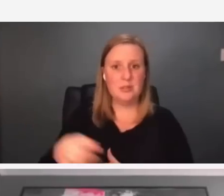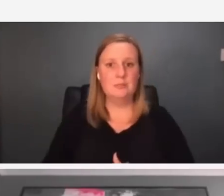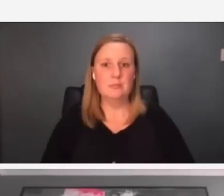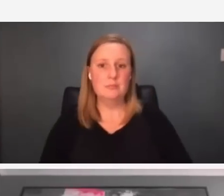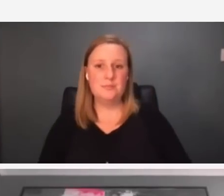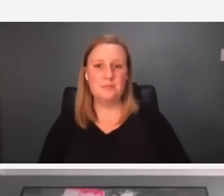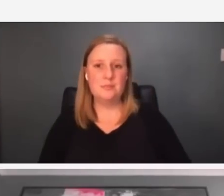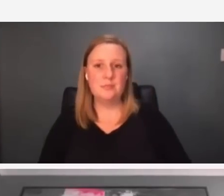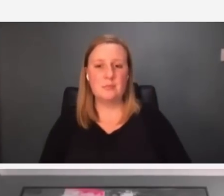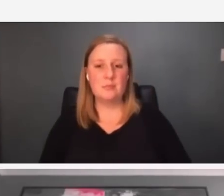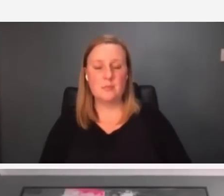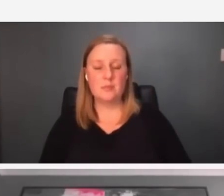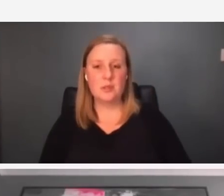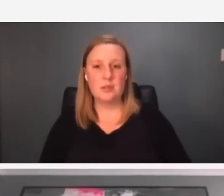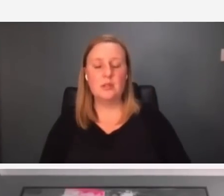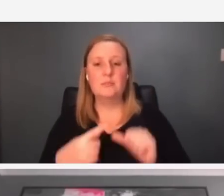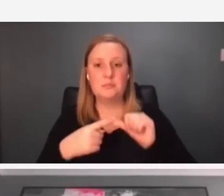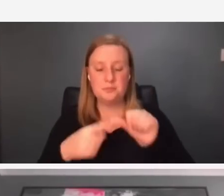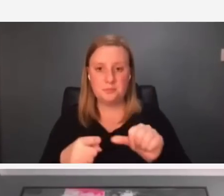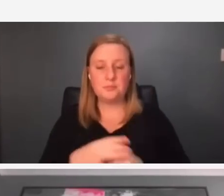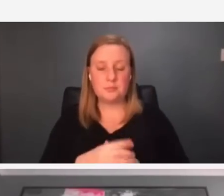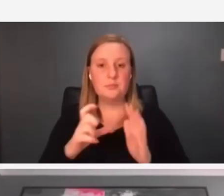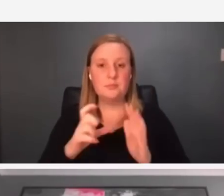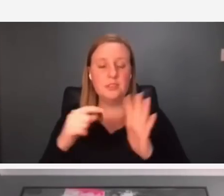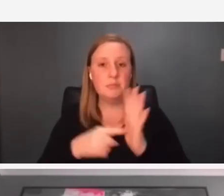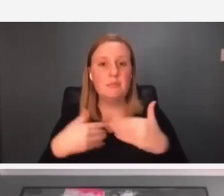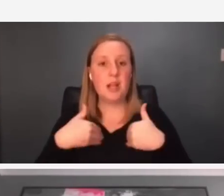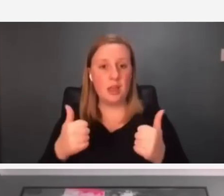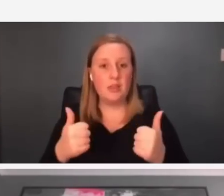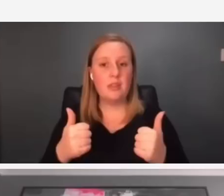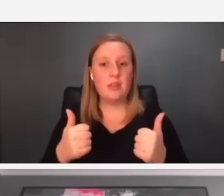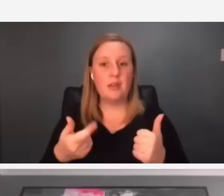Department's been working on for some time and has